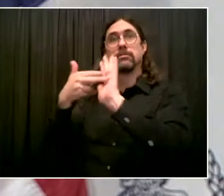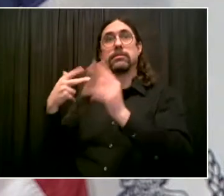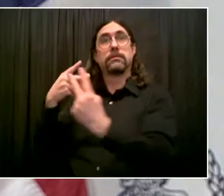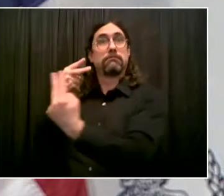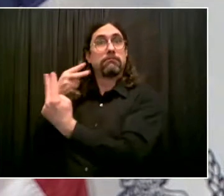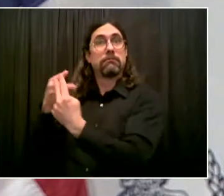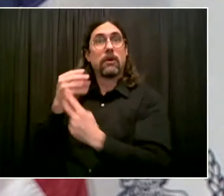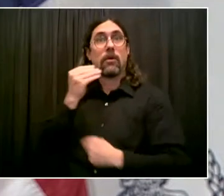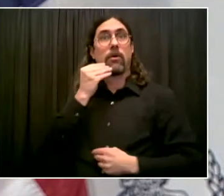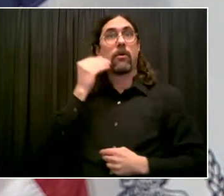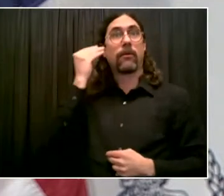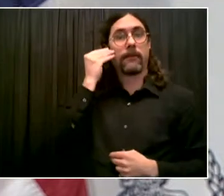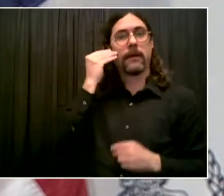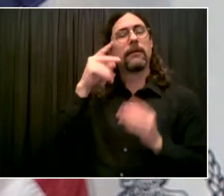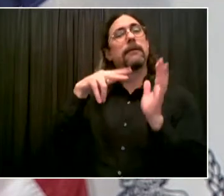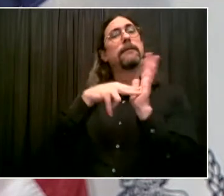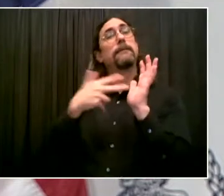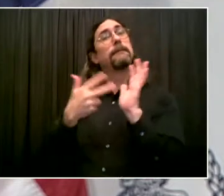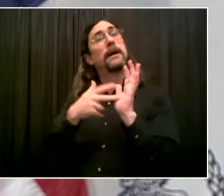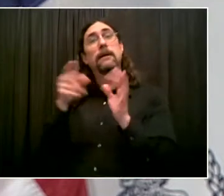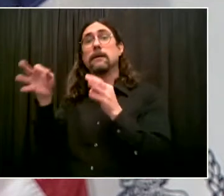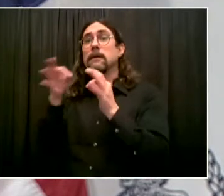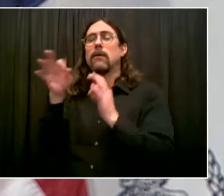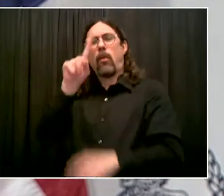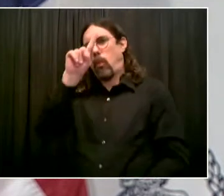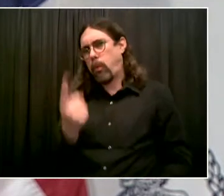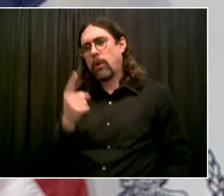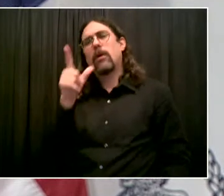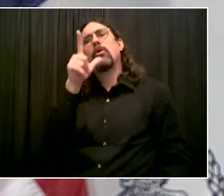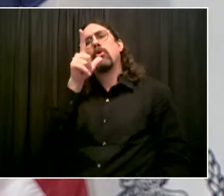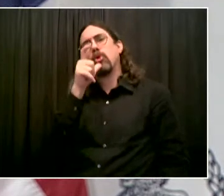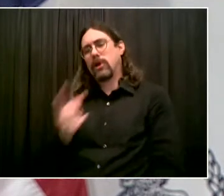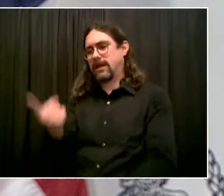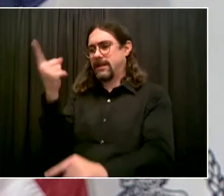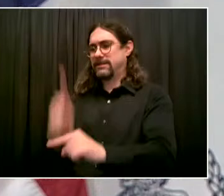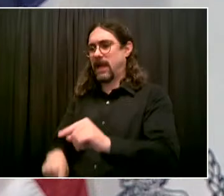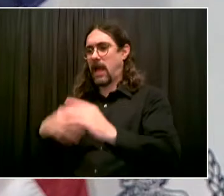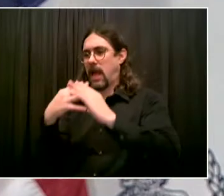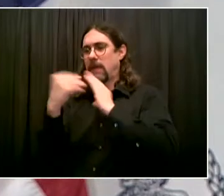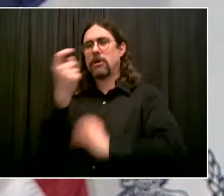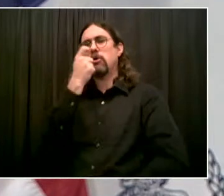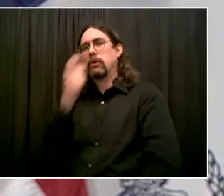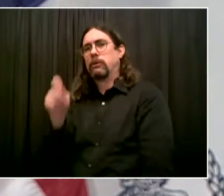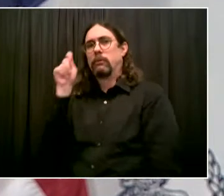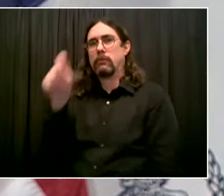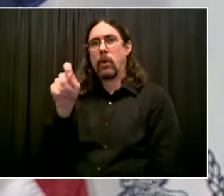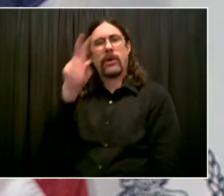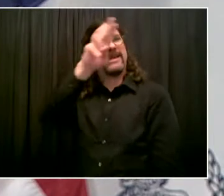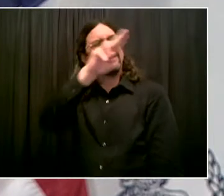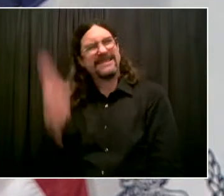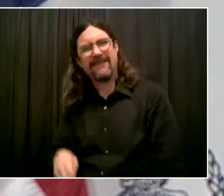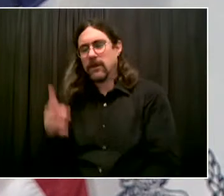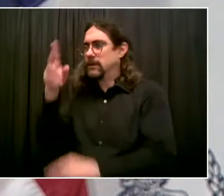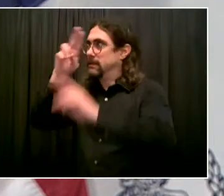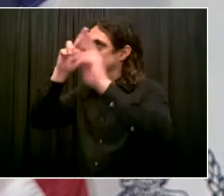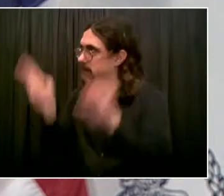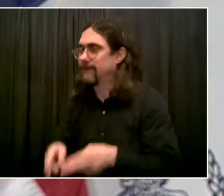THEY CAN'T LEAVE THE HOUSE WITHOUT DIFFICULTY OR WITHOUT CERTAIN TRANSPORTATION